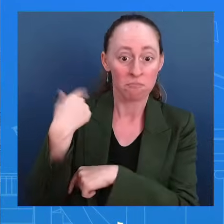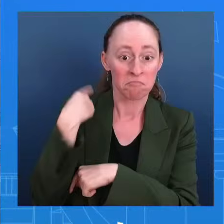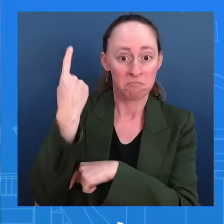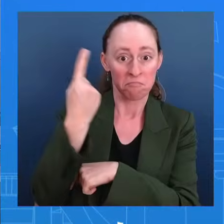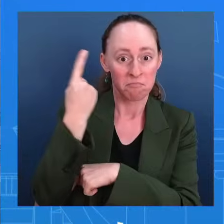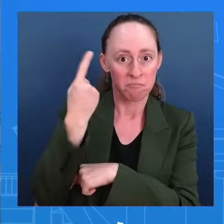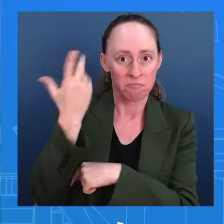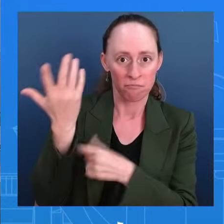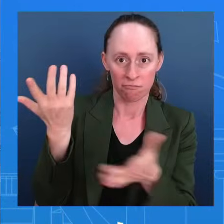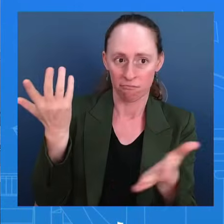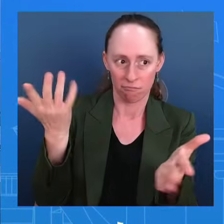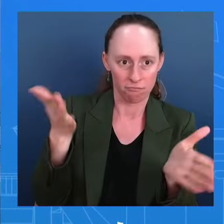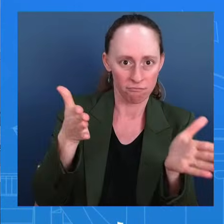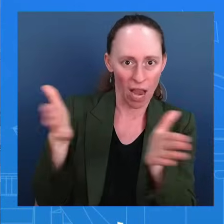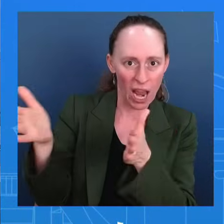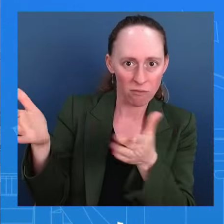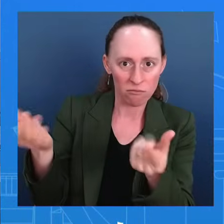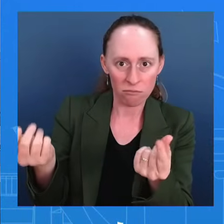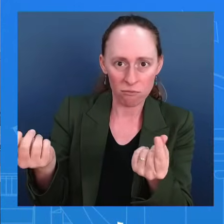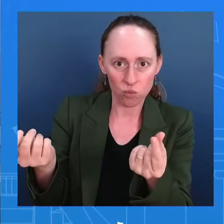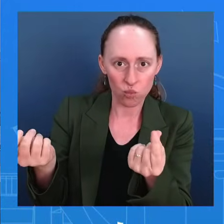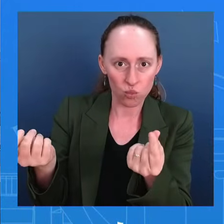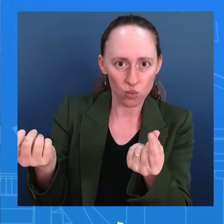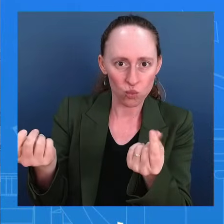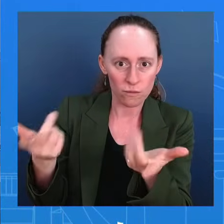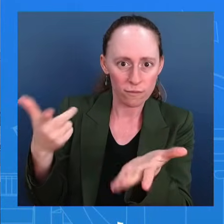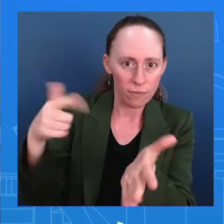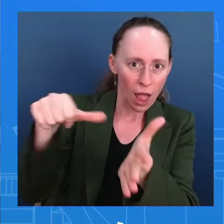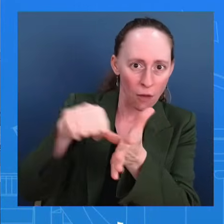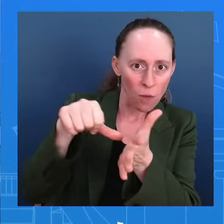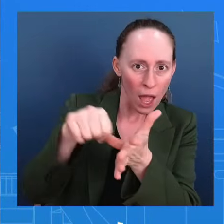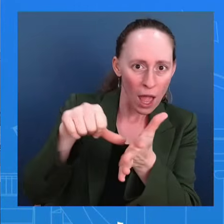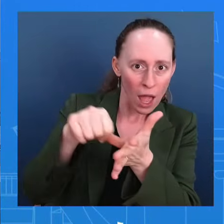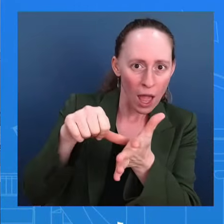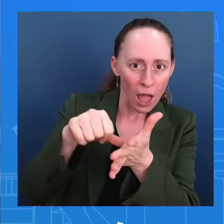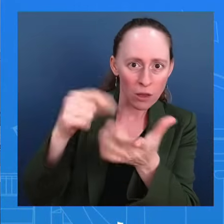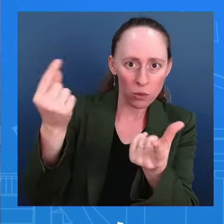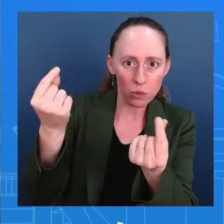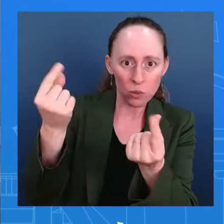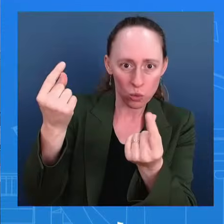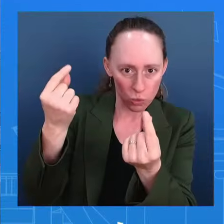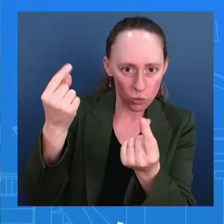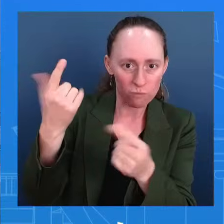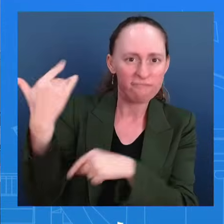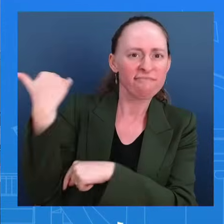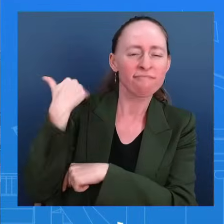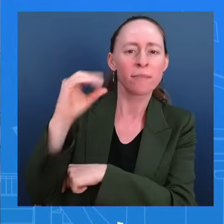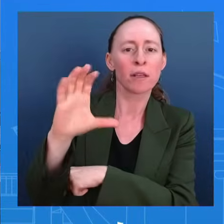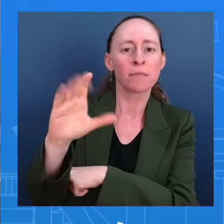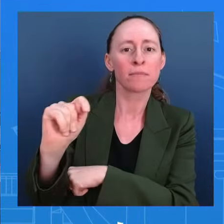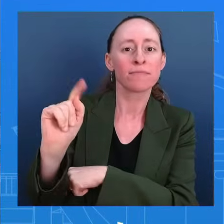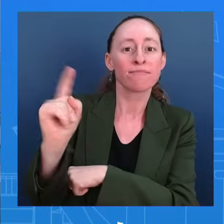after the October 1 attack? And then, secondly, the prime minister's office